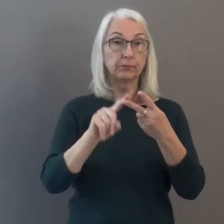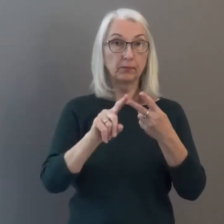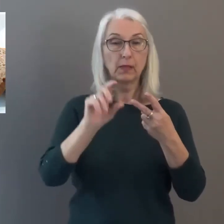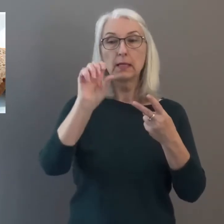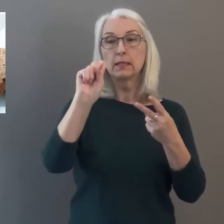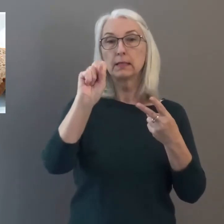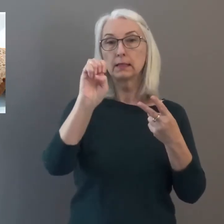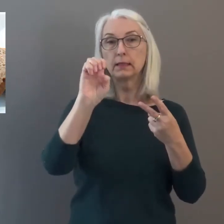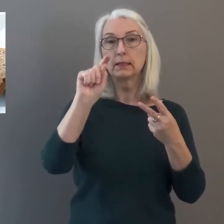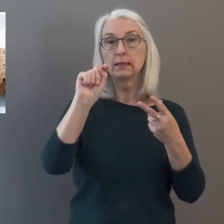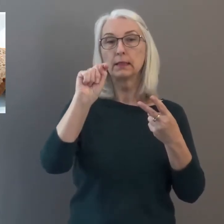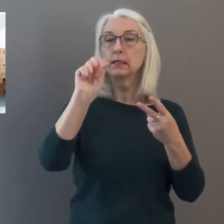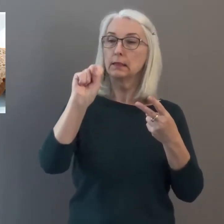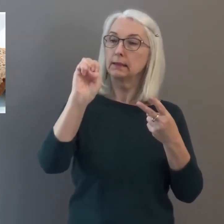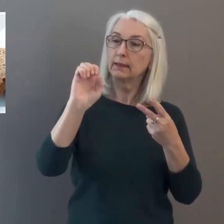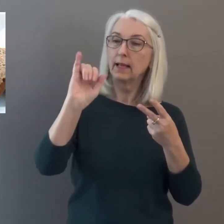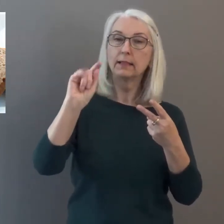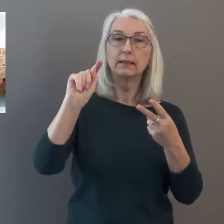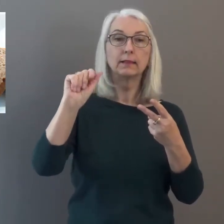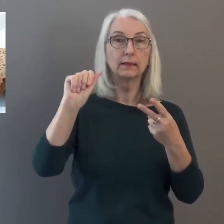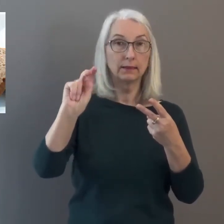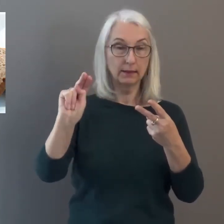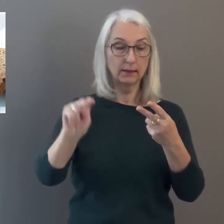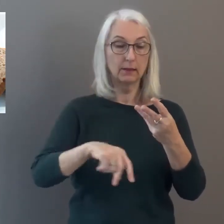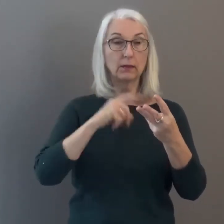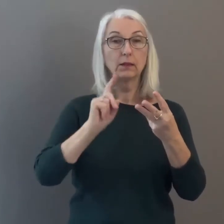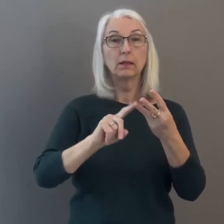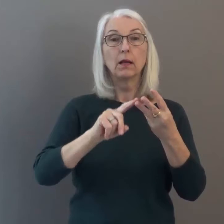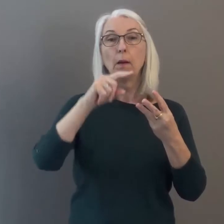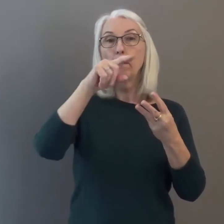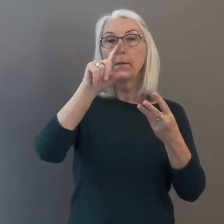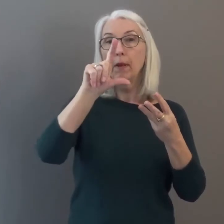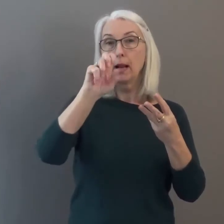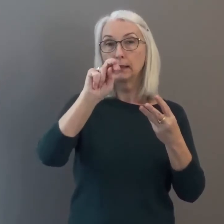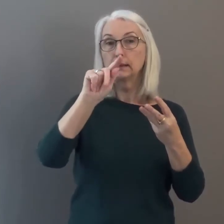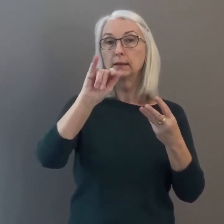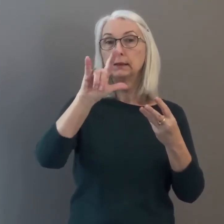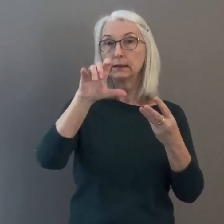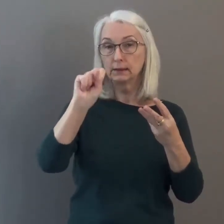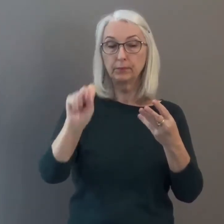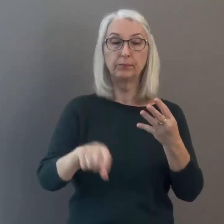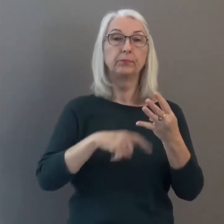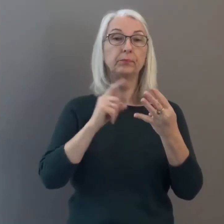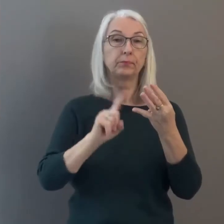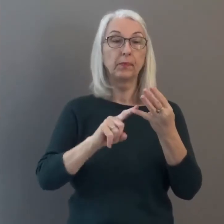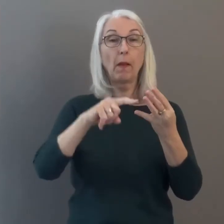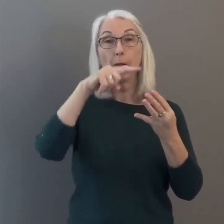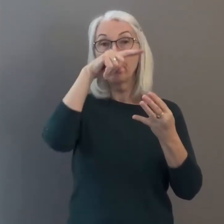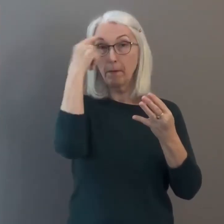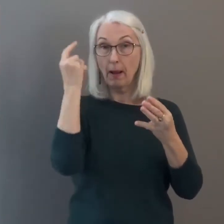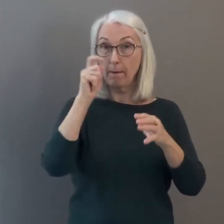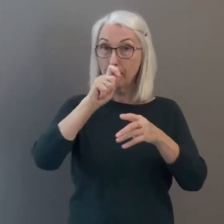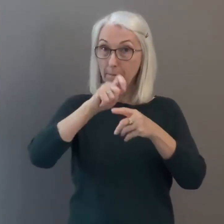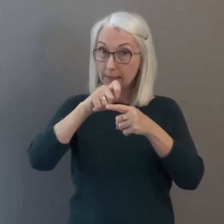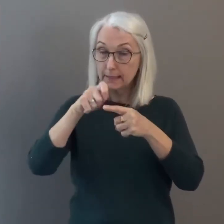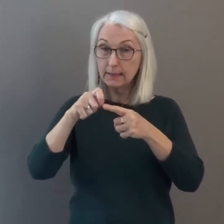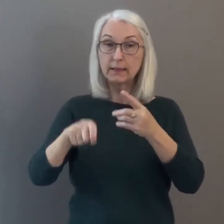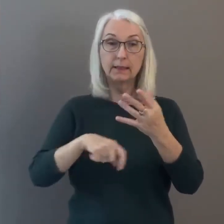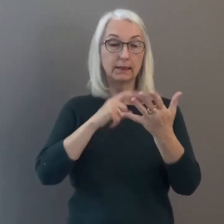2. Seitan 3. Lentils 4. Black beans